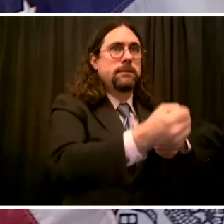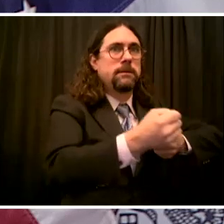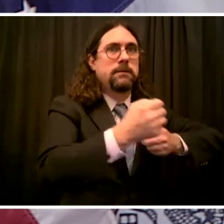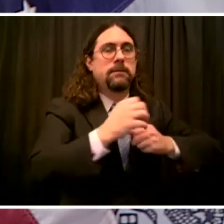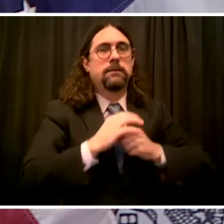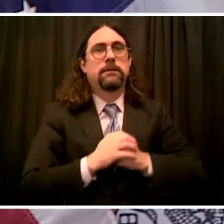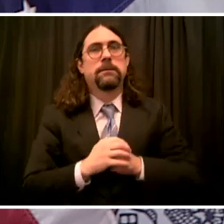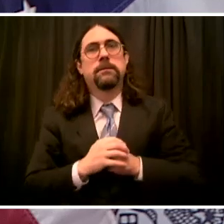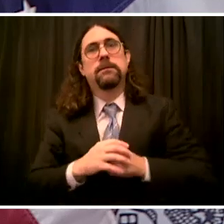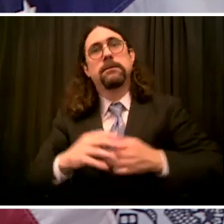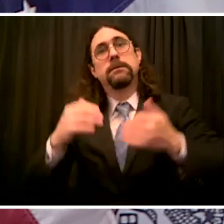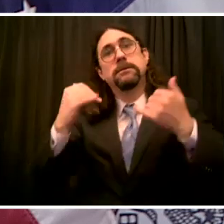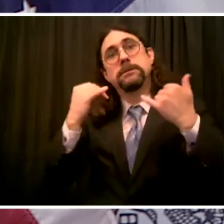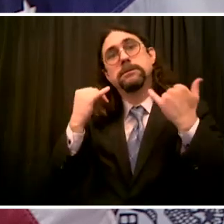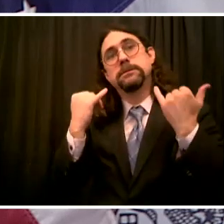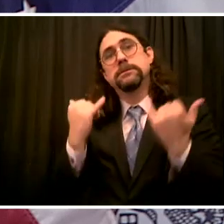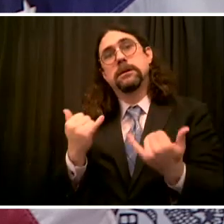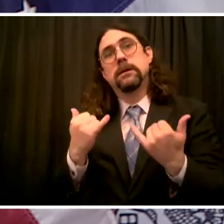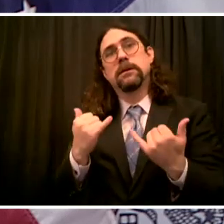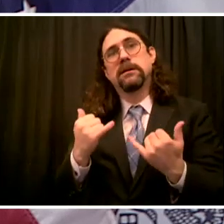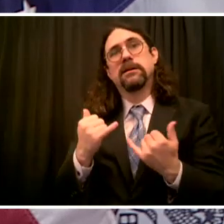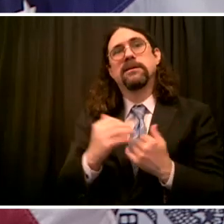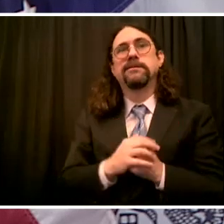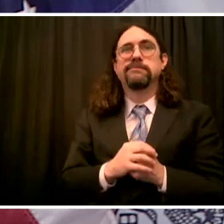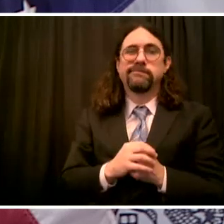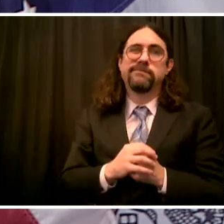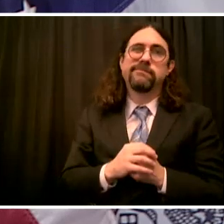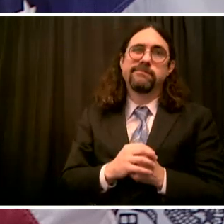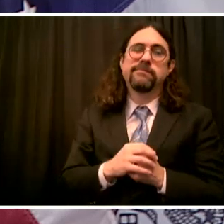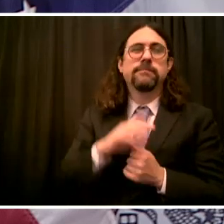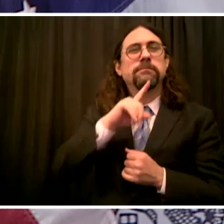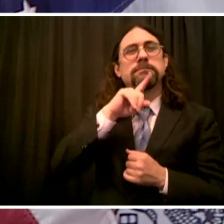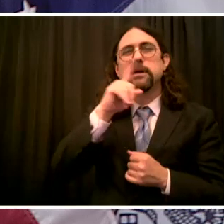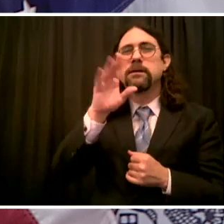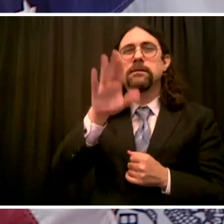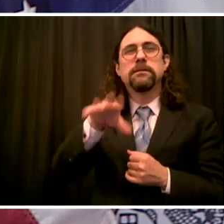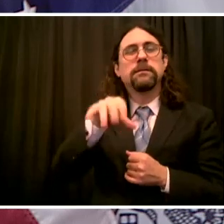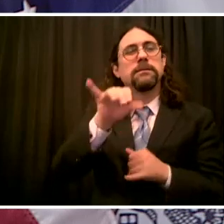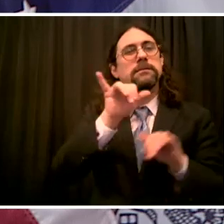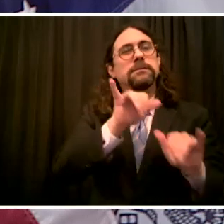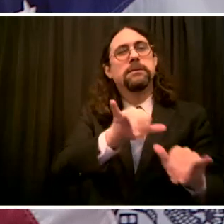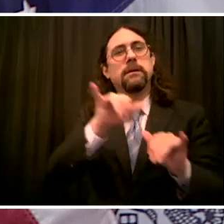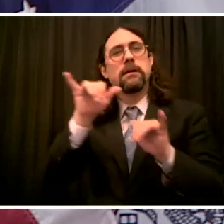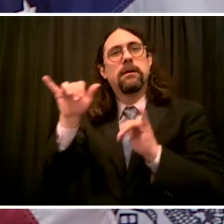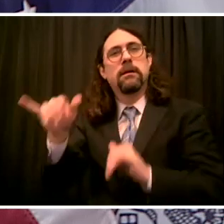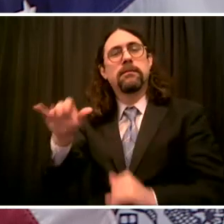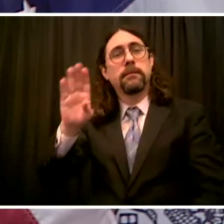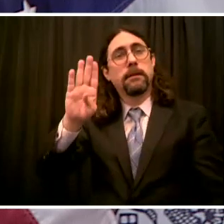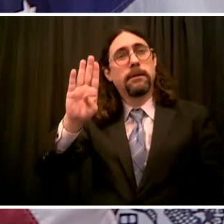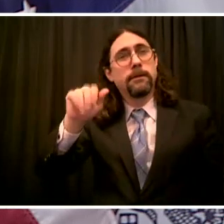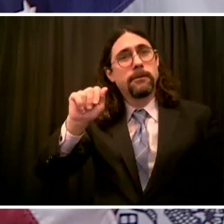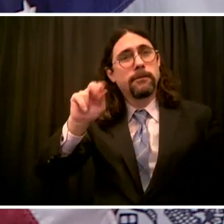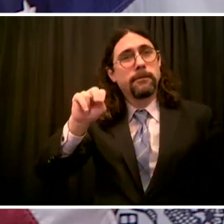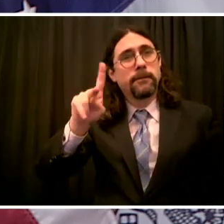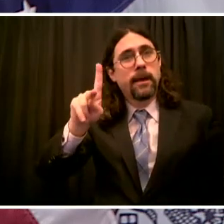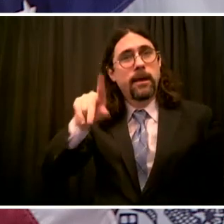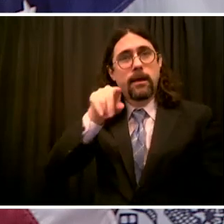AND THE QUANDARY THAT WE'RE IN, IN LAW ENFORCEMENT, AND I ITHNK ISTH IS WELL RECOGNIZED. YOUNO KW,IT 'S